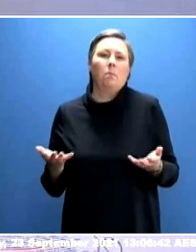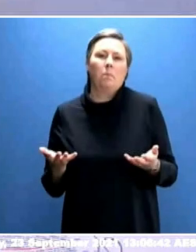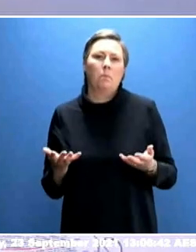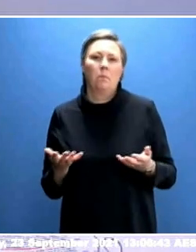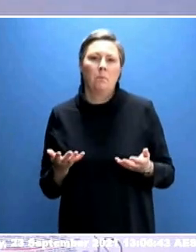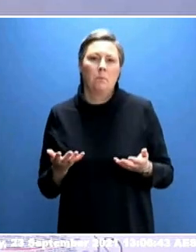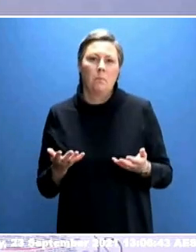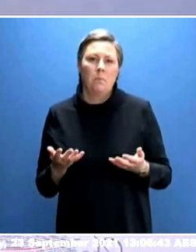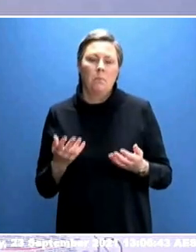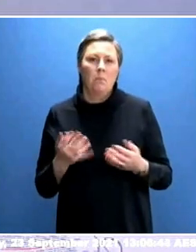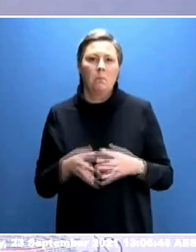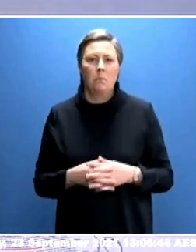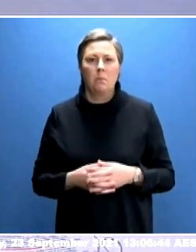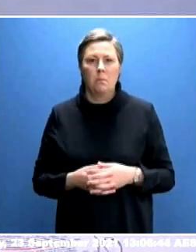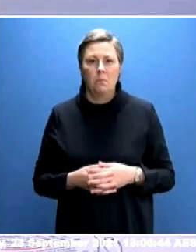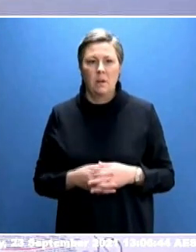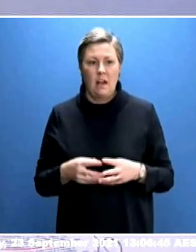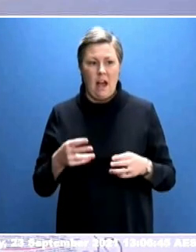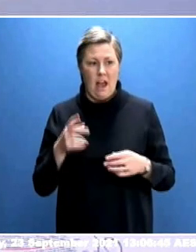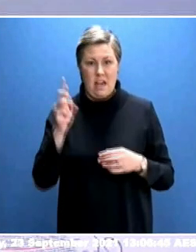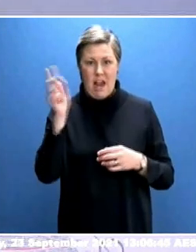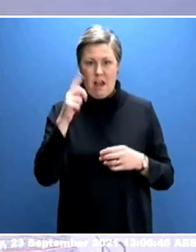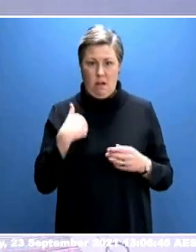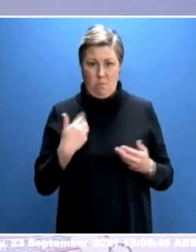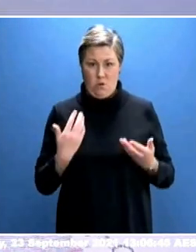At the moment I'm not entirely sure what, if any, arrangements have been